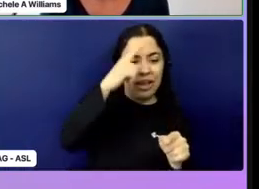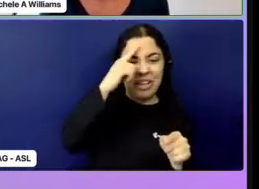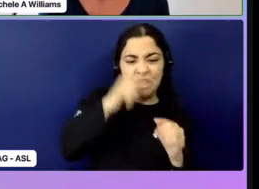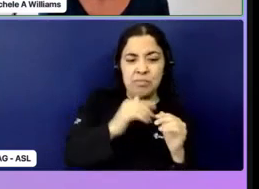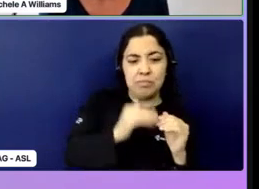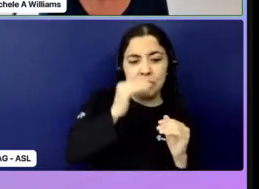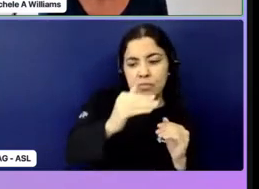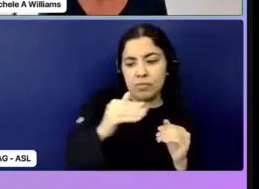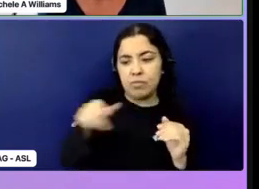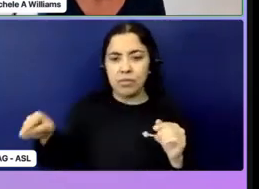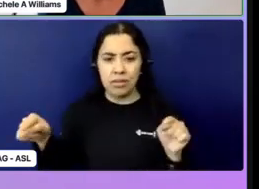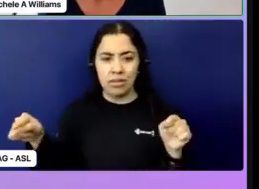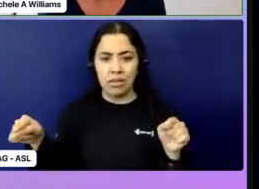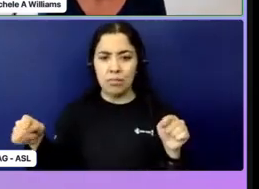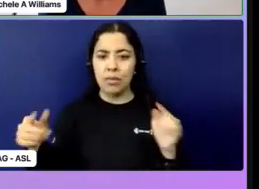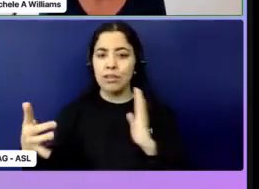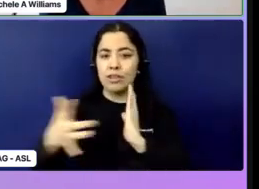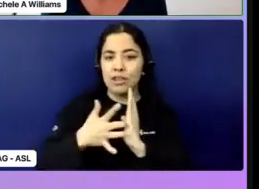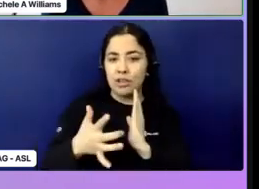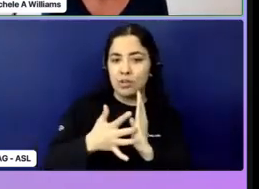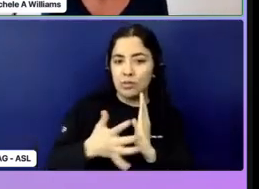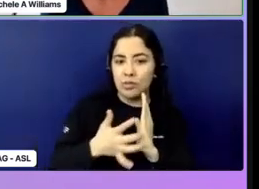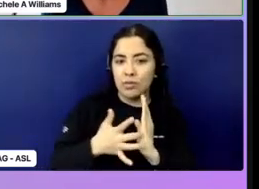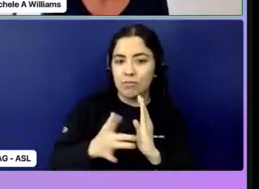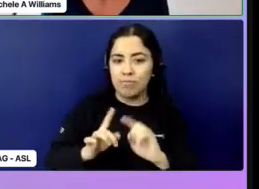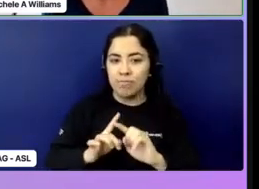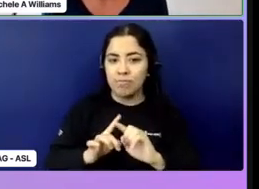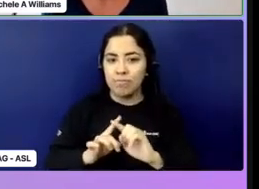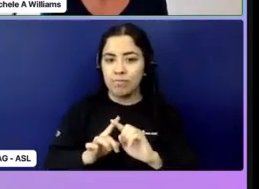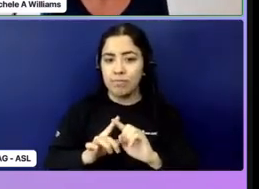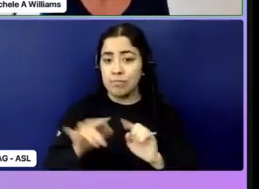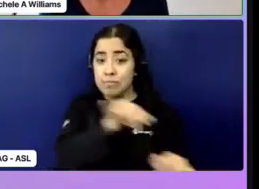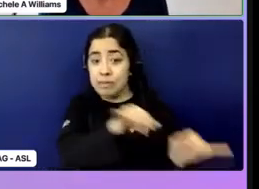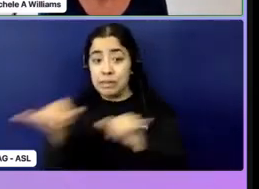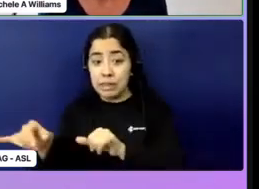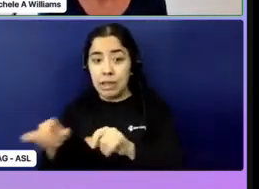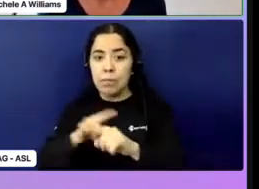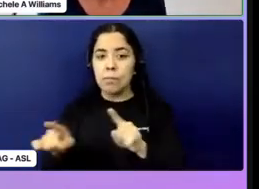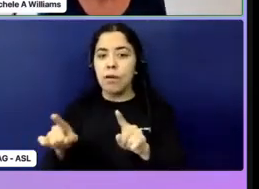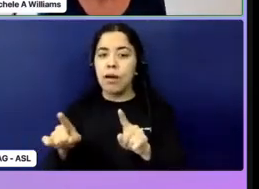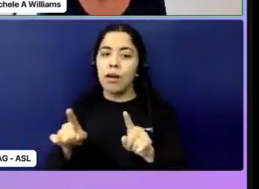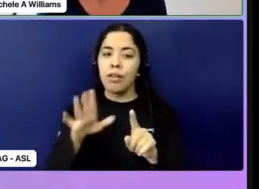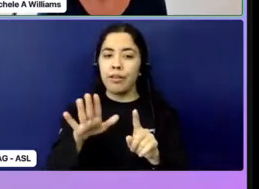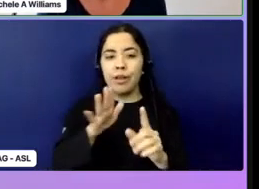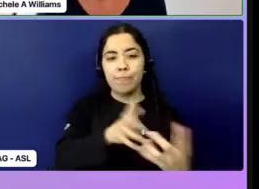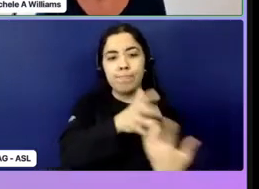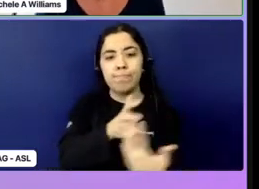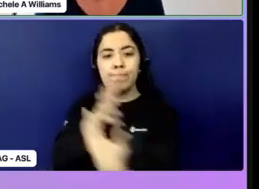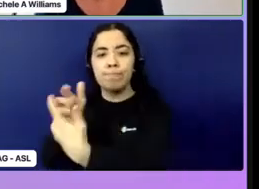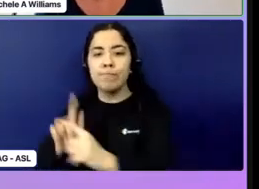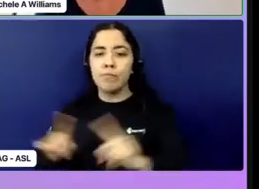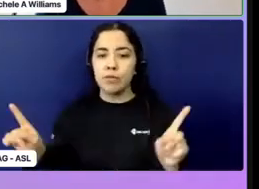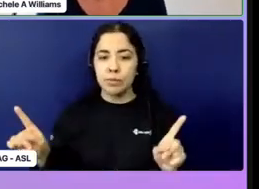That's a ableism as well. And then lastly another example is removing disabled adventures from product history. An